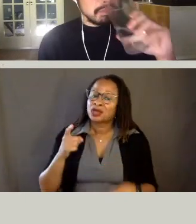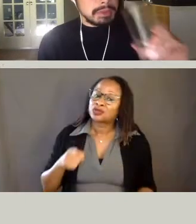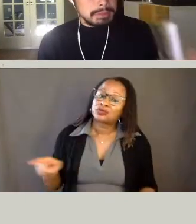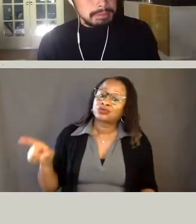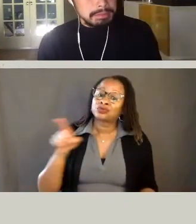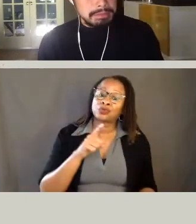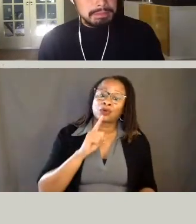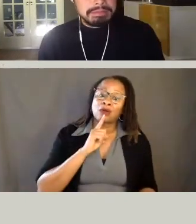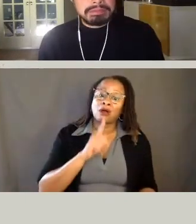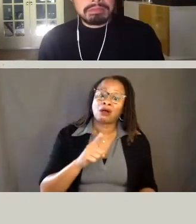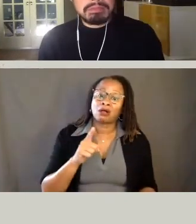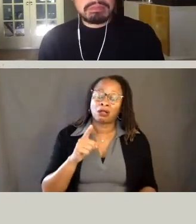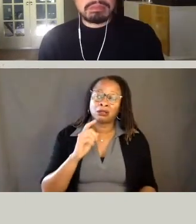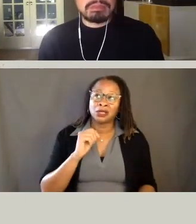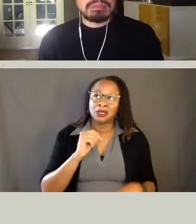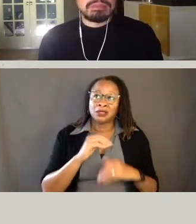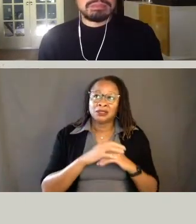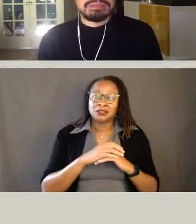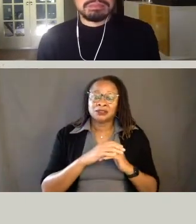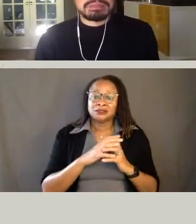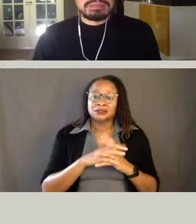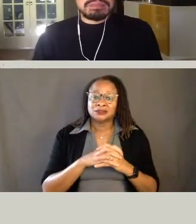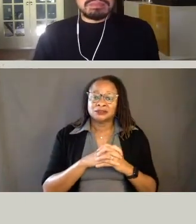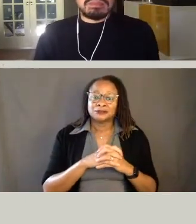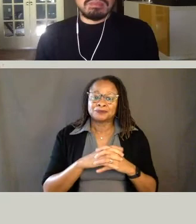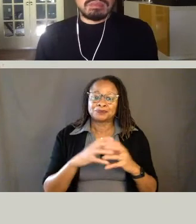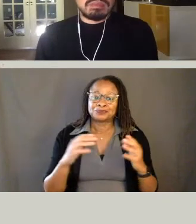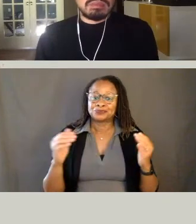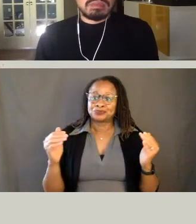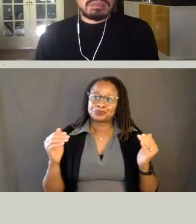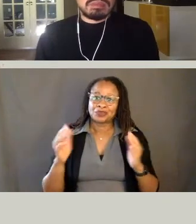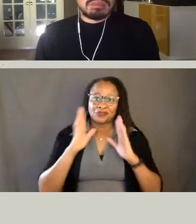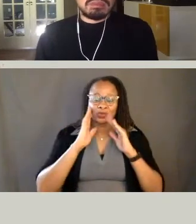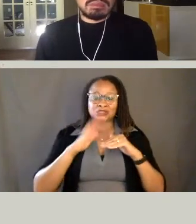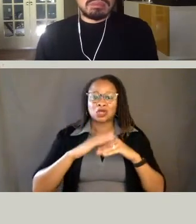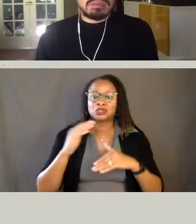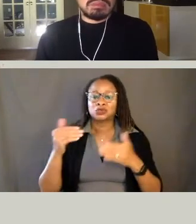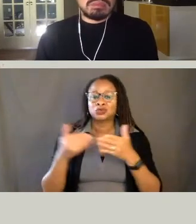with New Gen producers who have grown up,